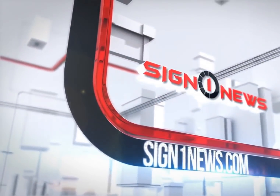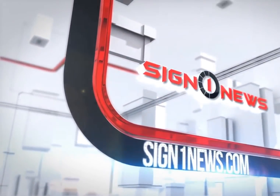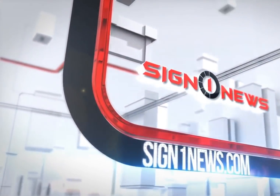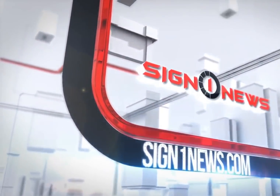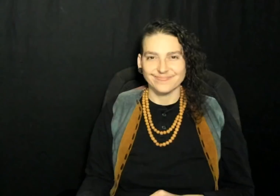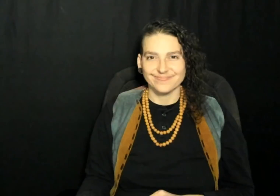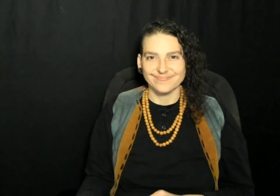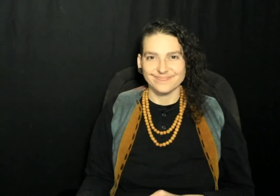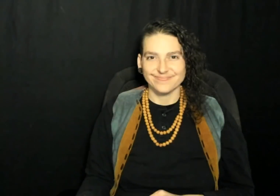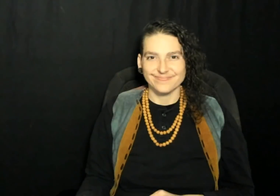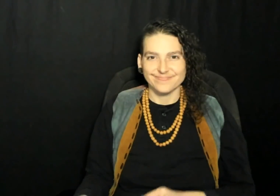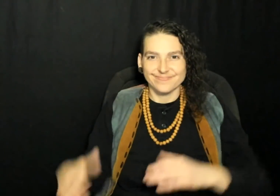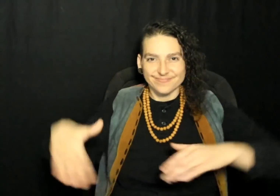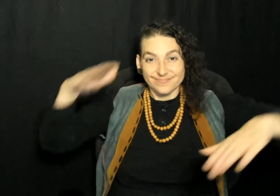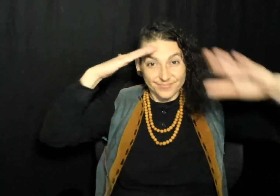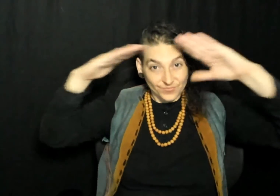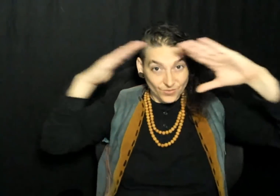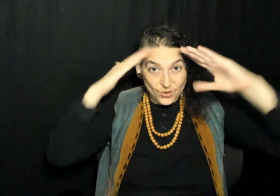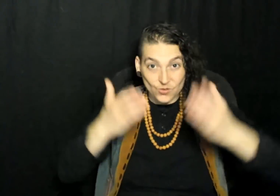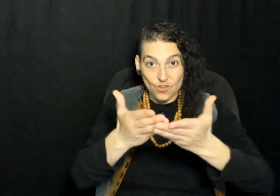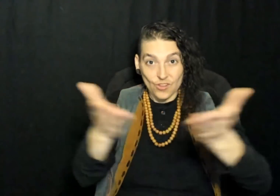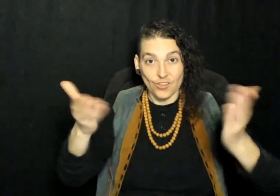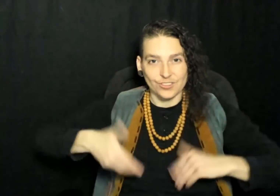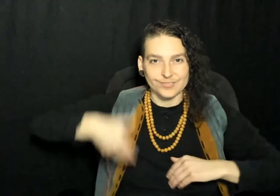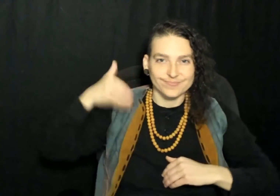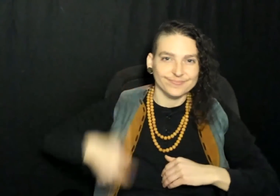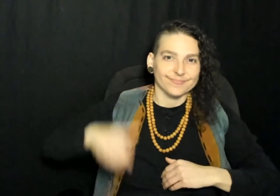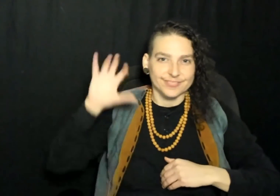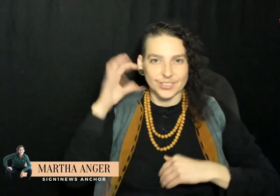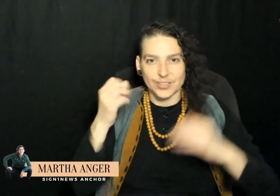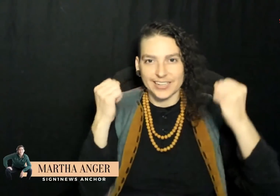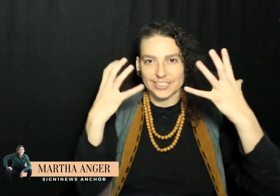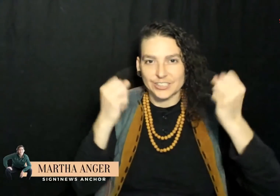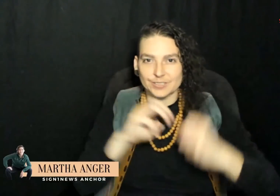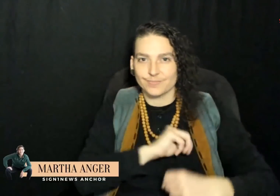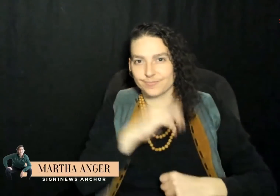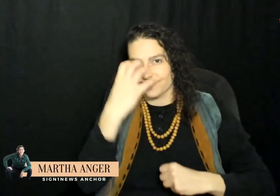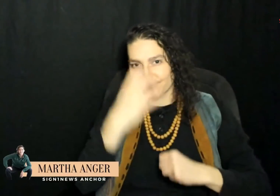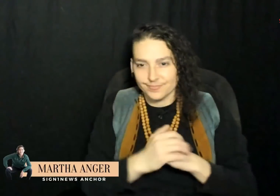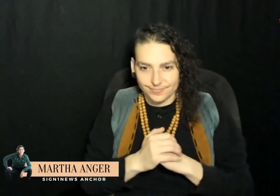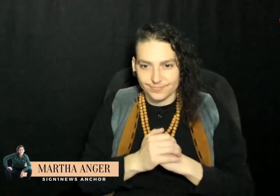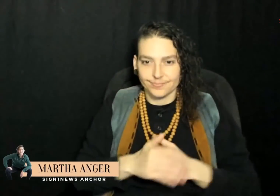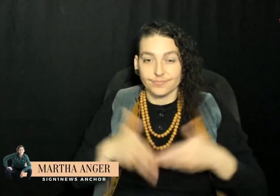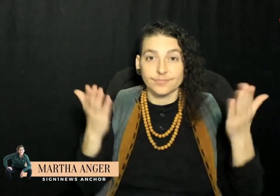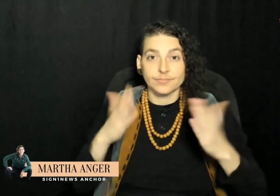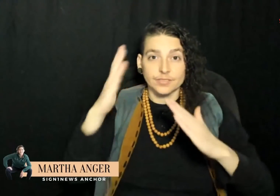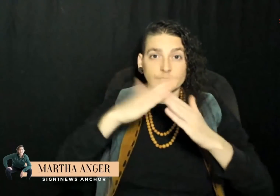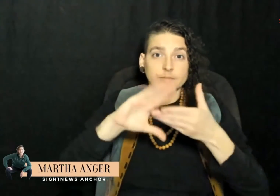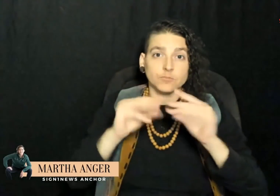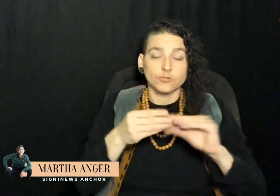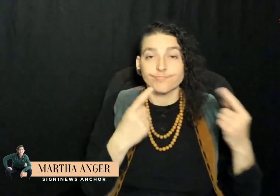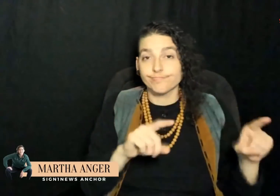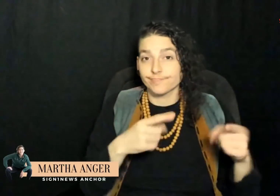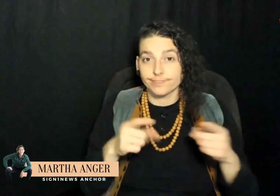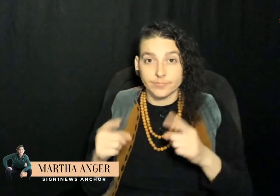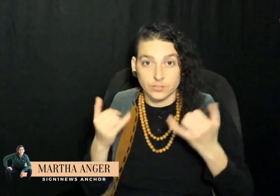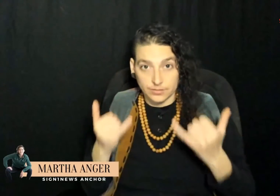Hello everyone I'm Sign1News anchor Martha Anger here is a quick look at the top trending stories making headlines today